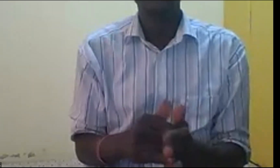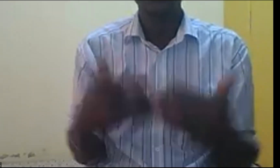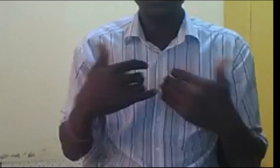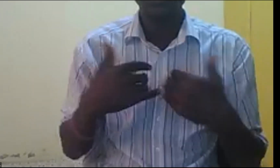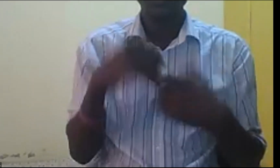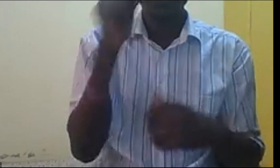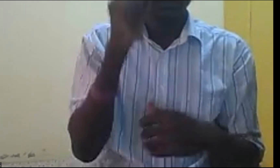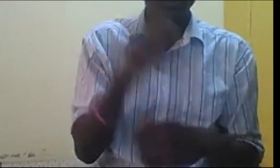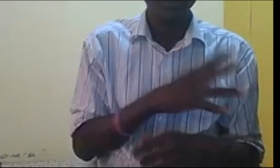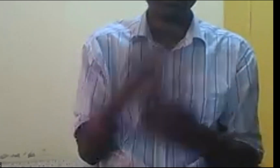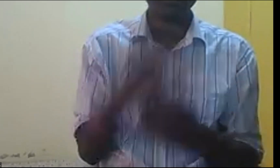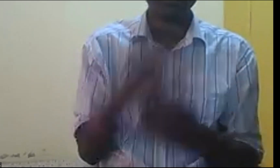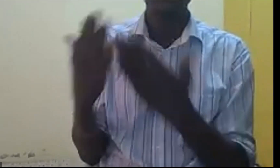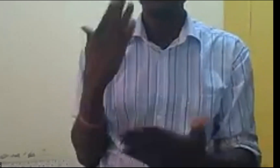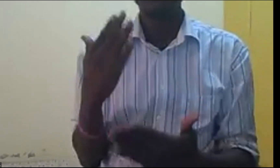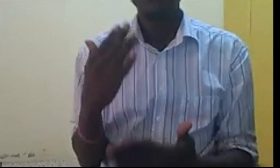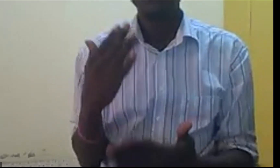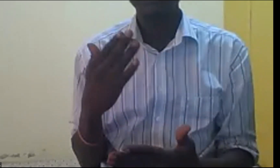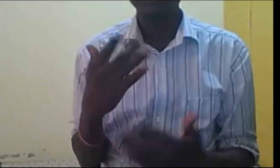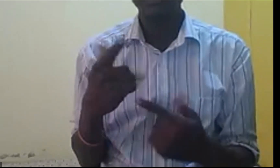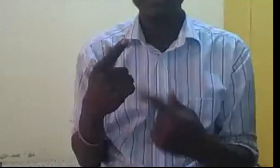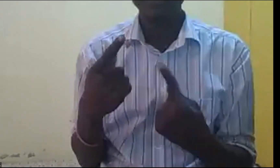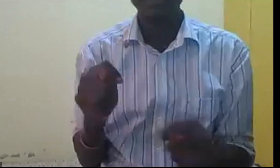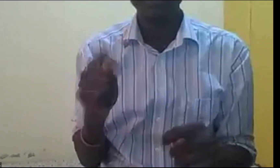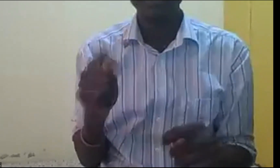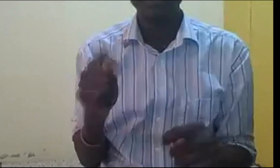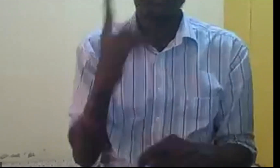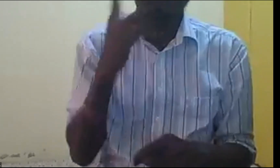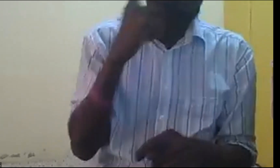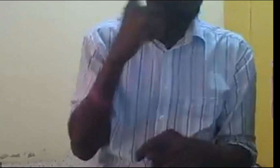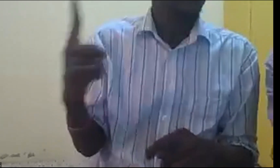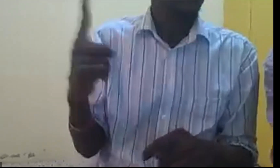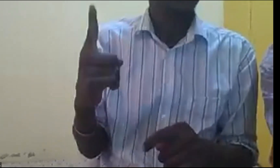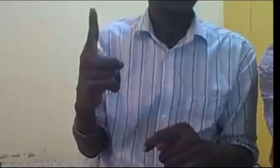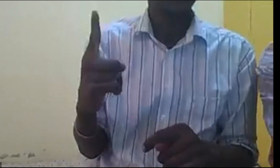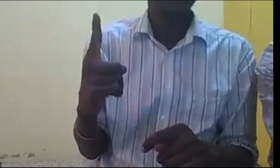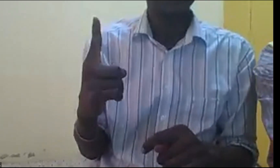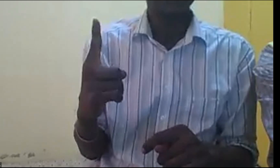Abilene, we are not able to hear you.